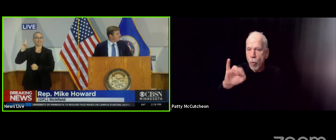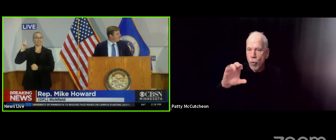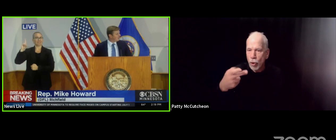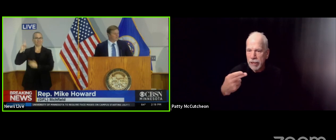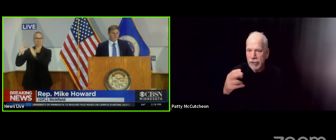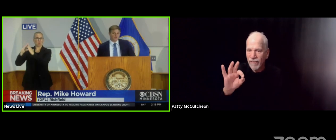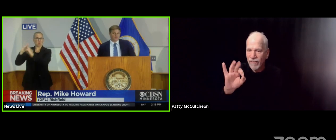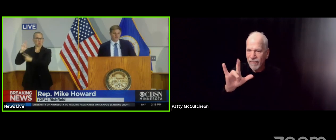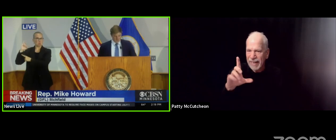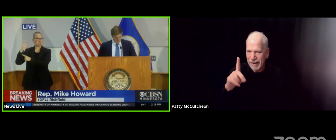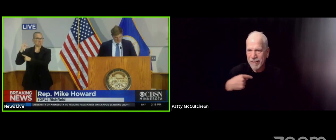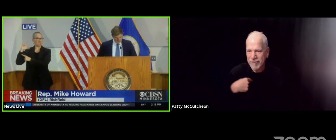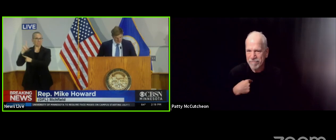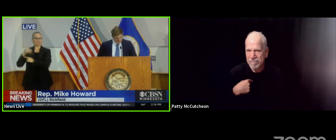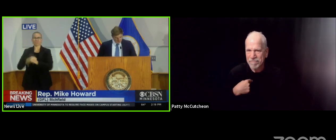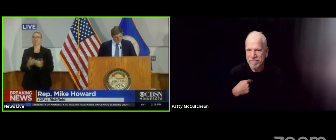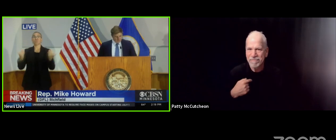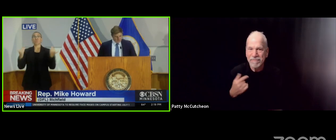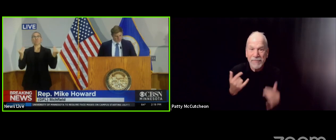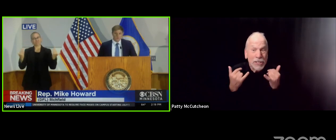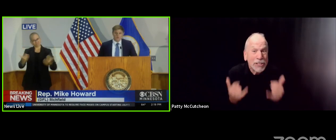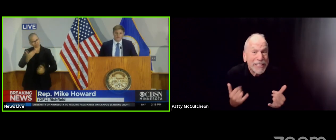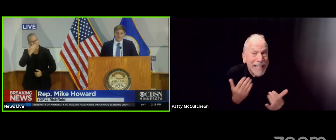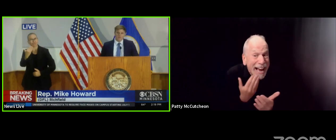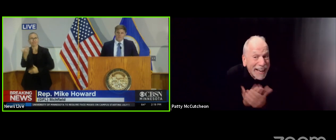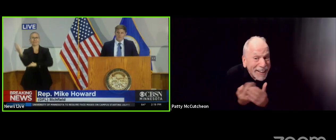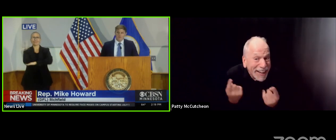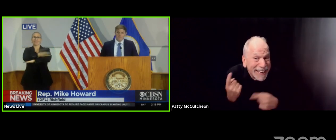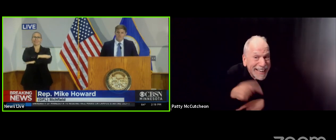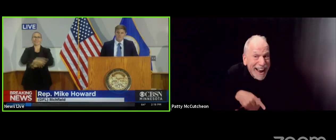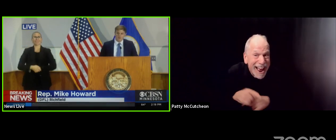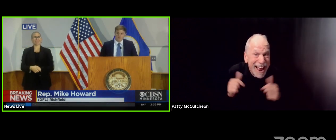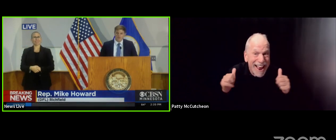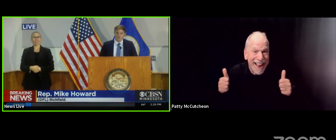TODAY IN MINNESOTA IF YOU OR A FAMILY MEMBER IS STRUGGLING AND